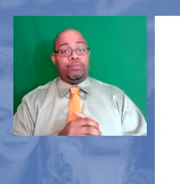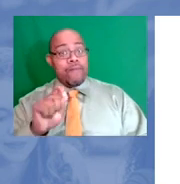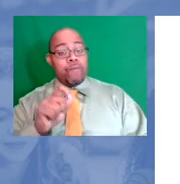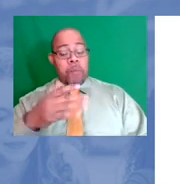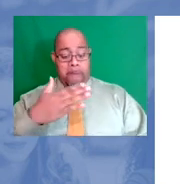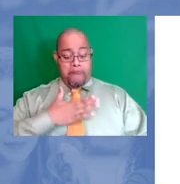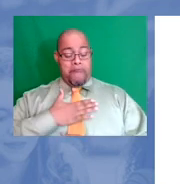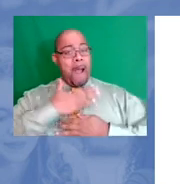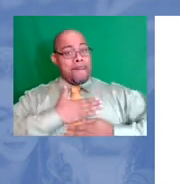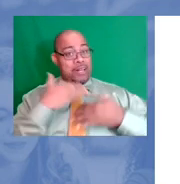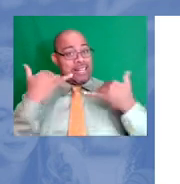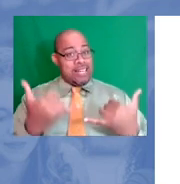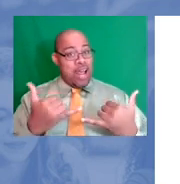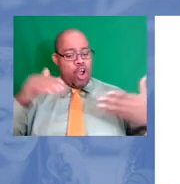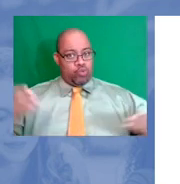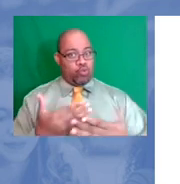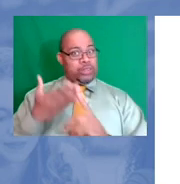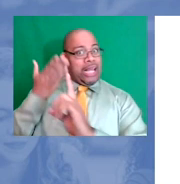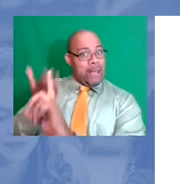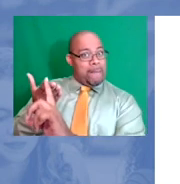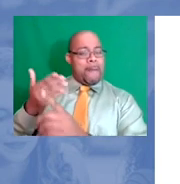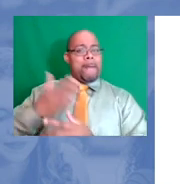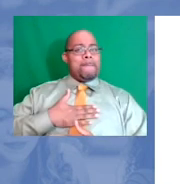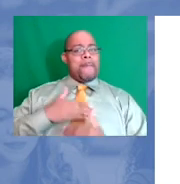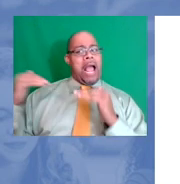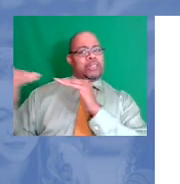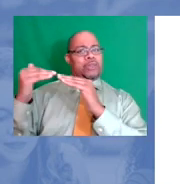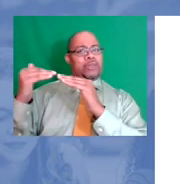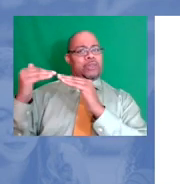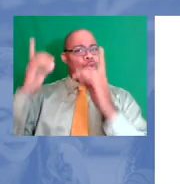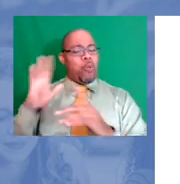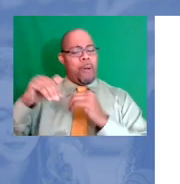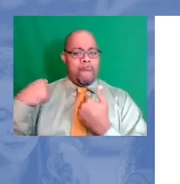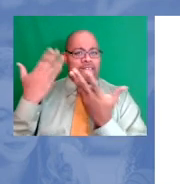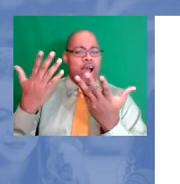INTRODUCE HIM AS MY FELLOW EDUCATOR WHO WILL PROVIDE OPENING REMARKS FOR THE FIRST EVENT